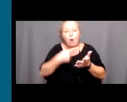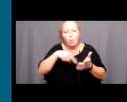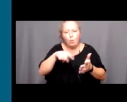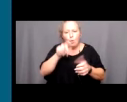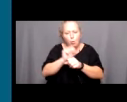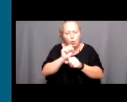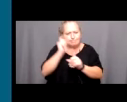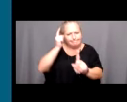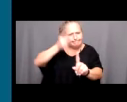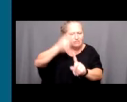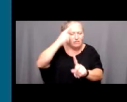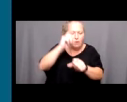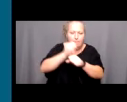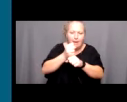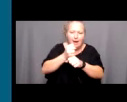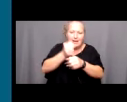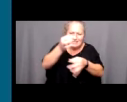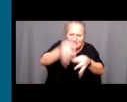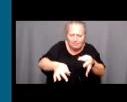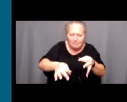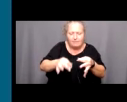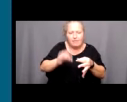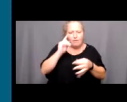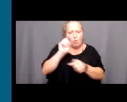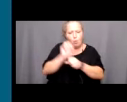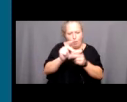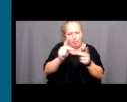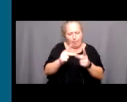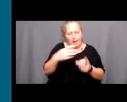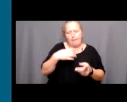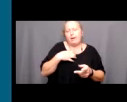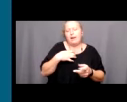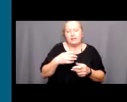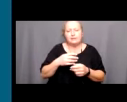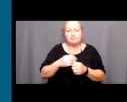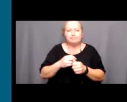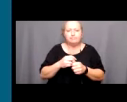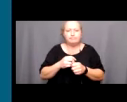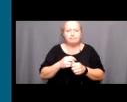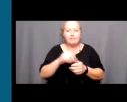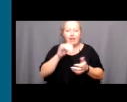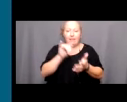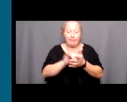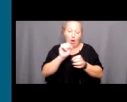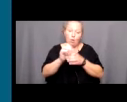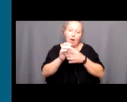a simplified workplace complaint reporting. Thank you so much that that work is being led by MICOP and Lideres